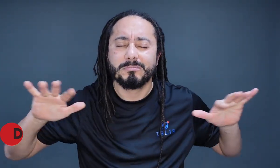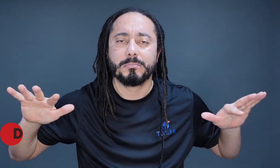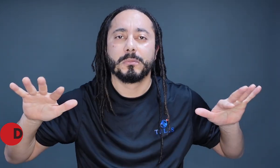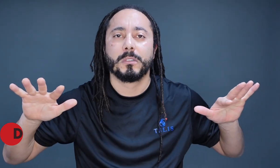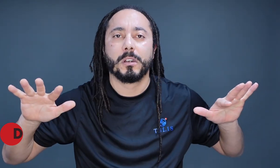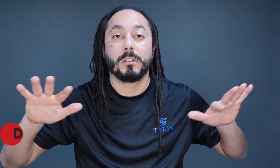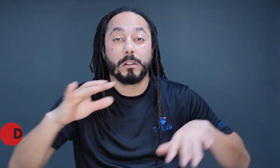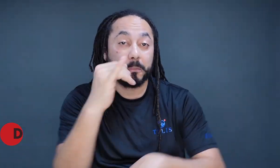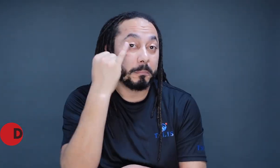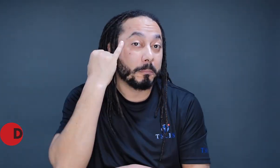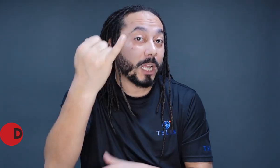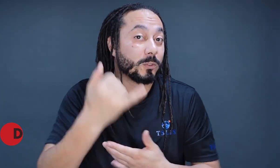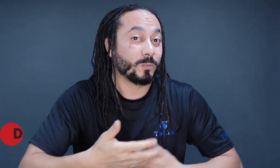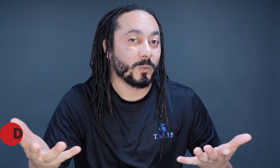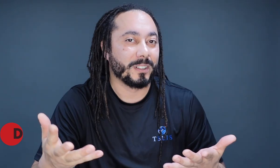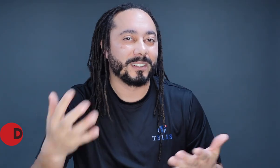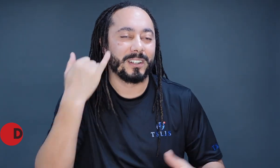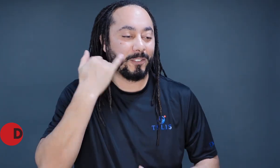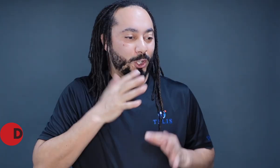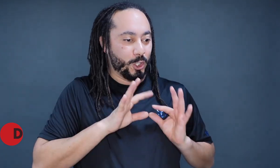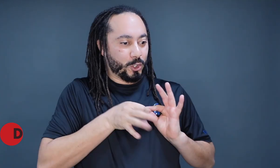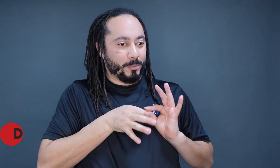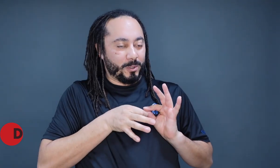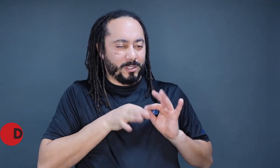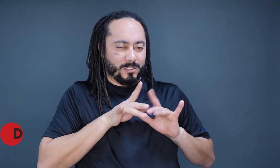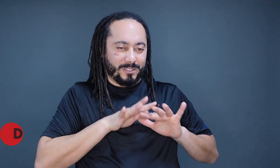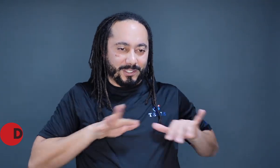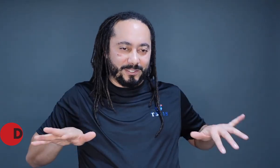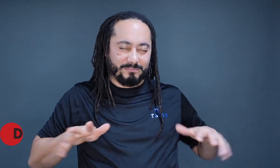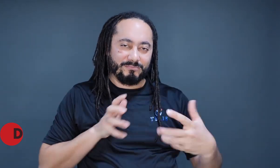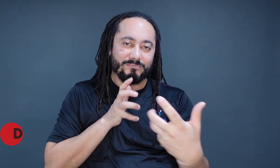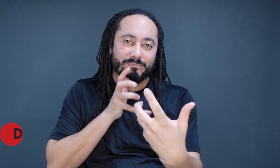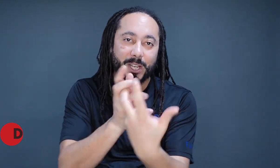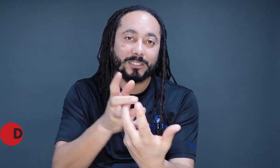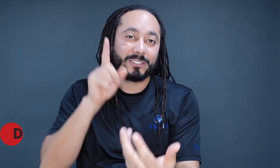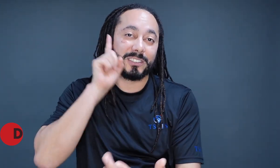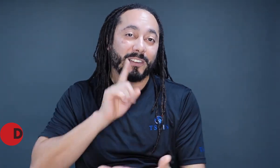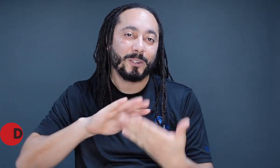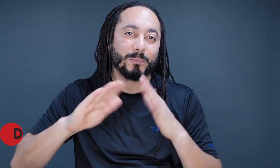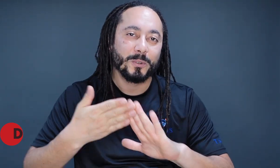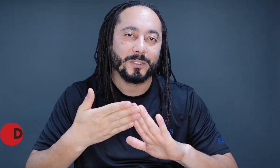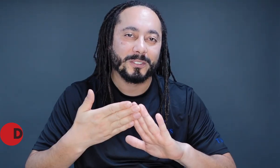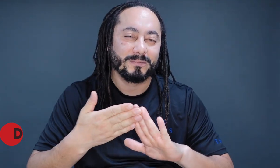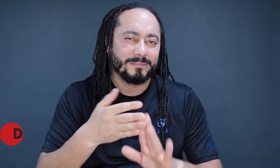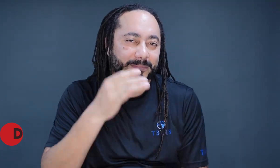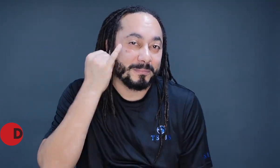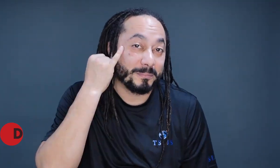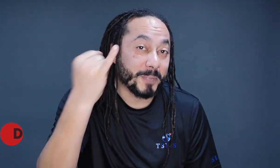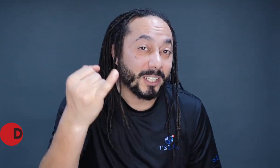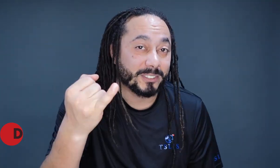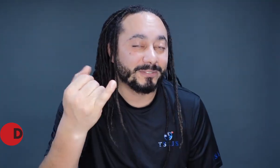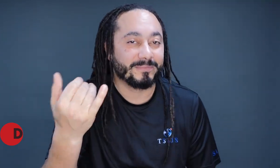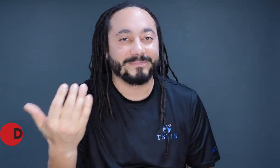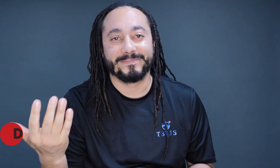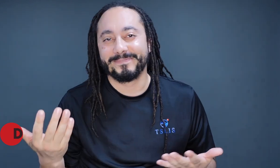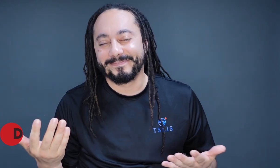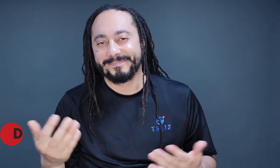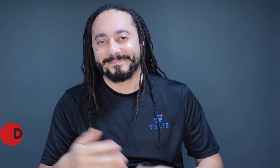so many different cultures. Can you imagine if we had a variety of Interpreters matching the Deaf community! Imagine!